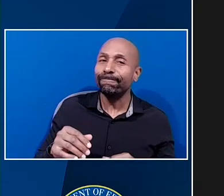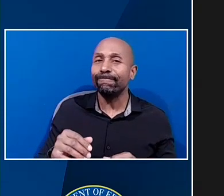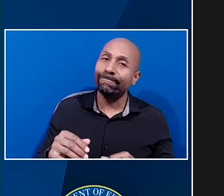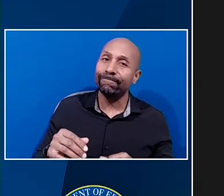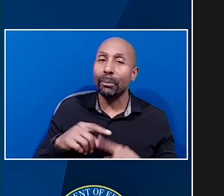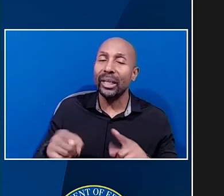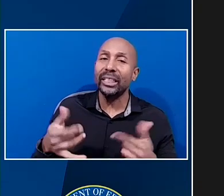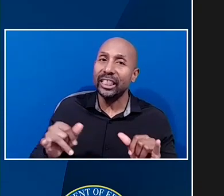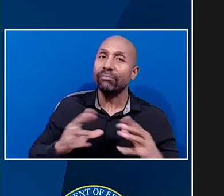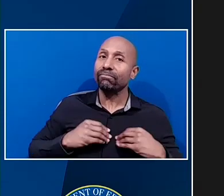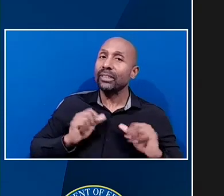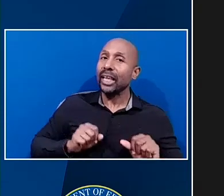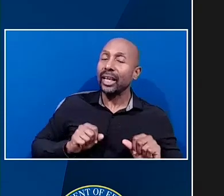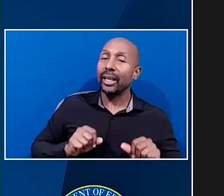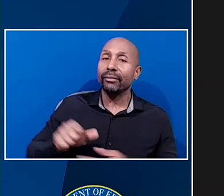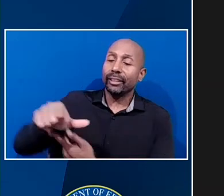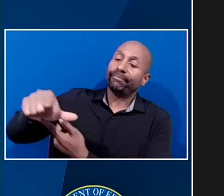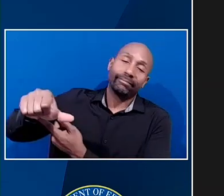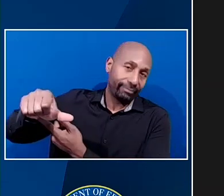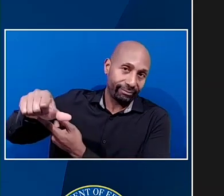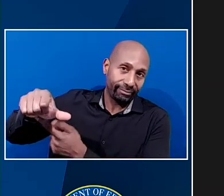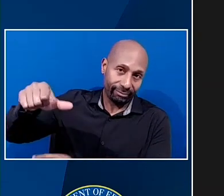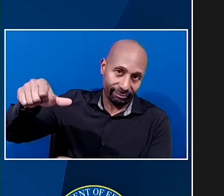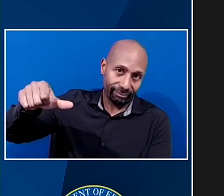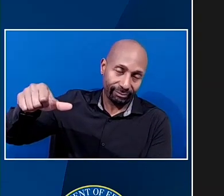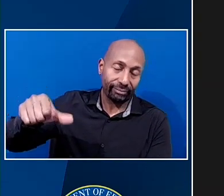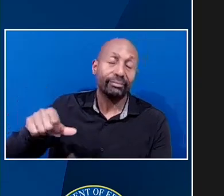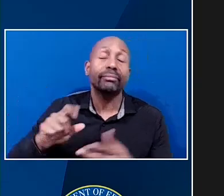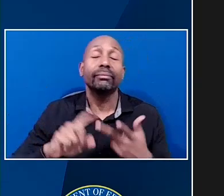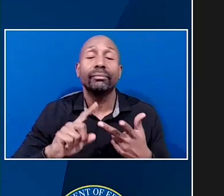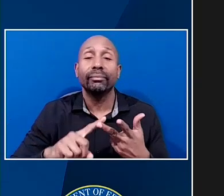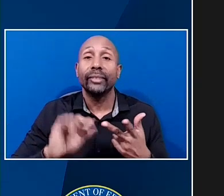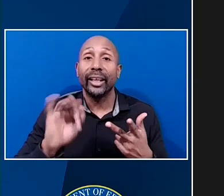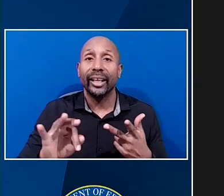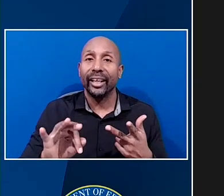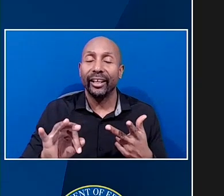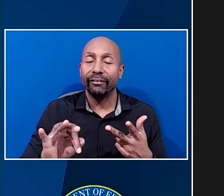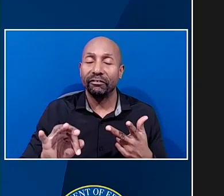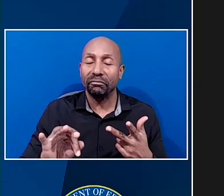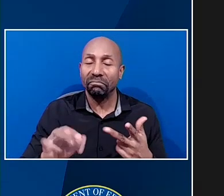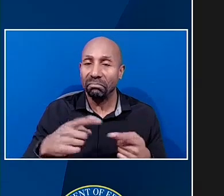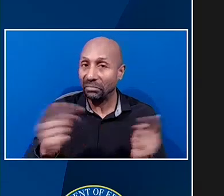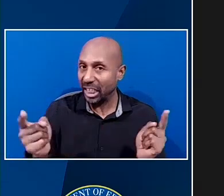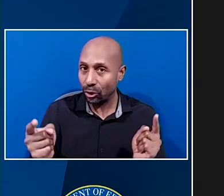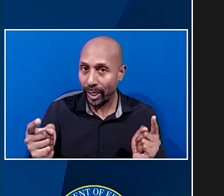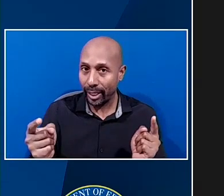And if you disagree with it and, you know, would like to mark that, you would go